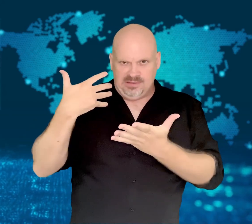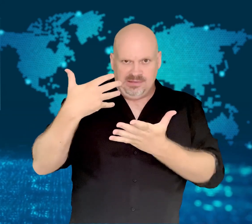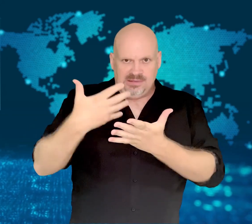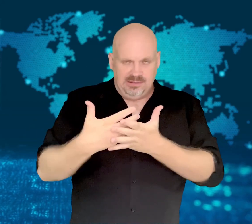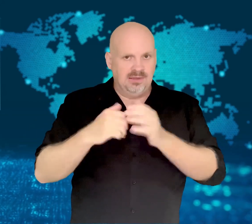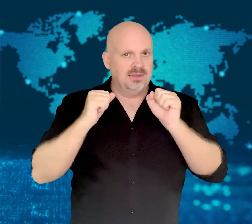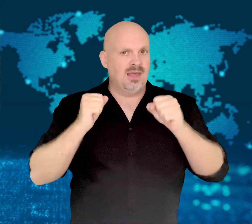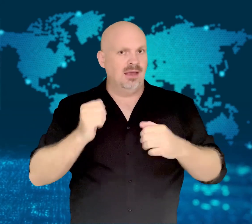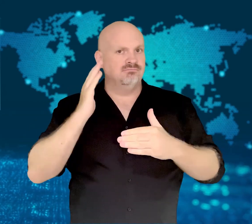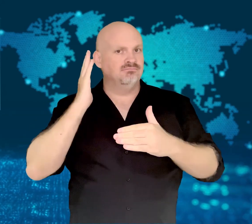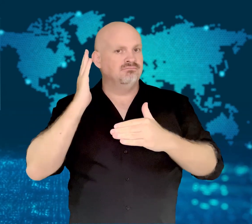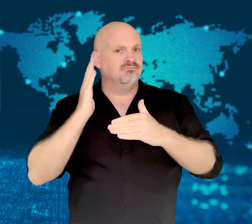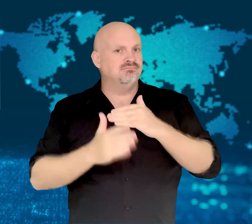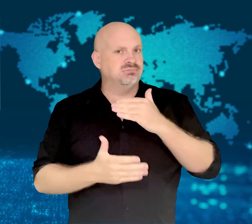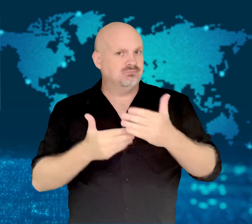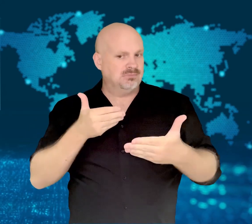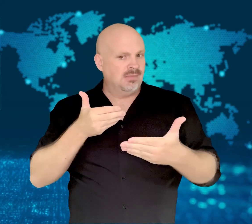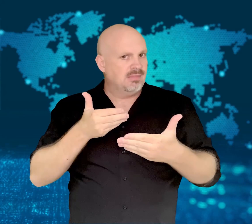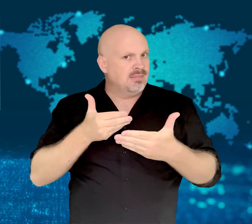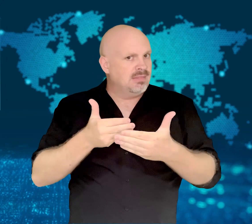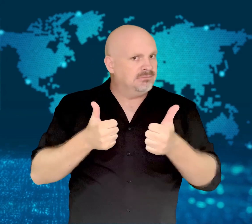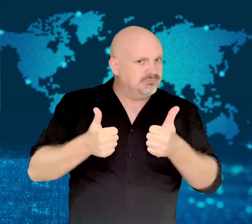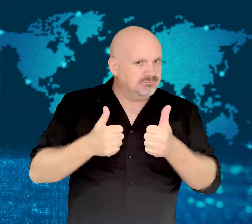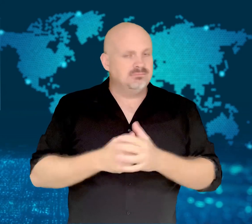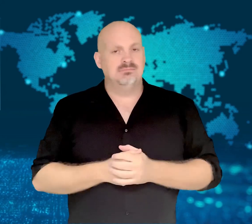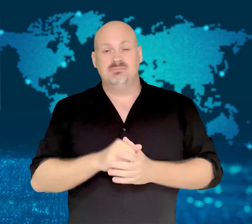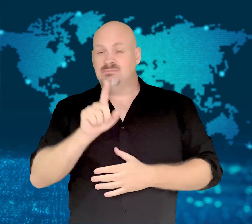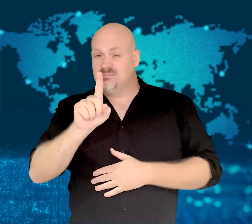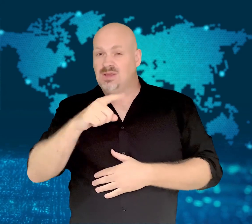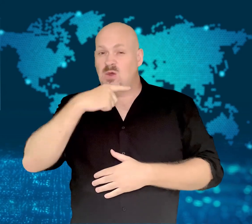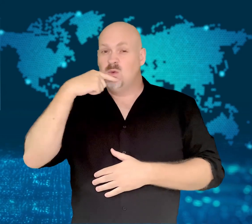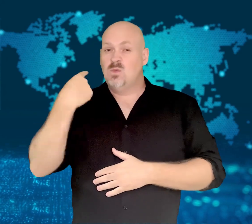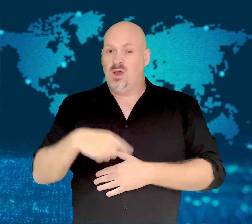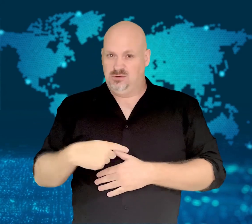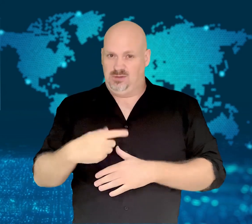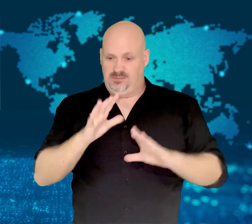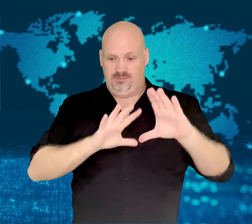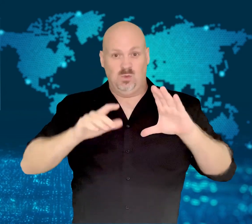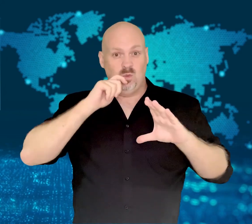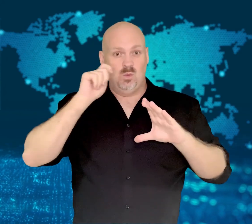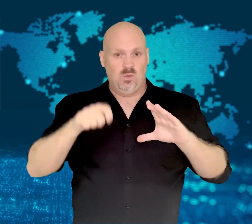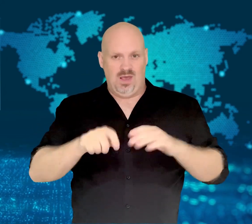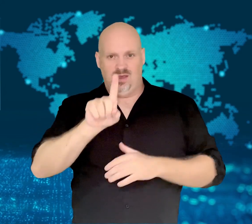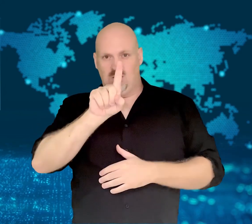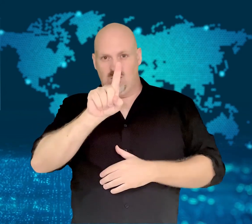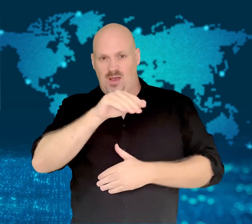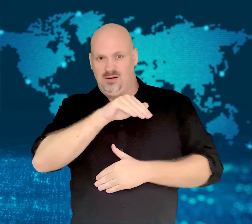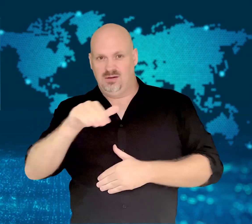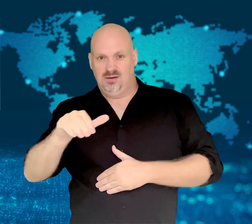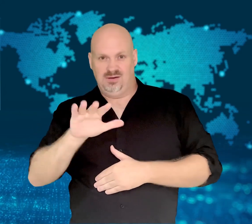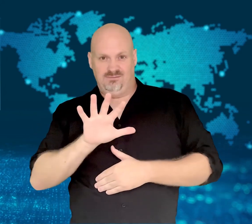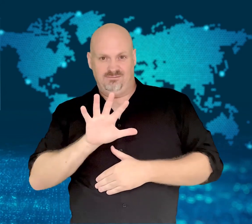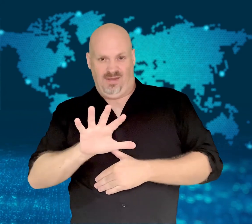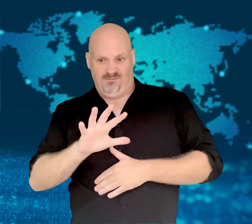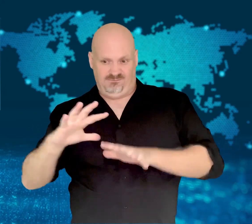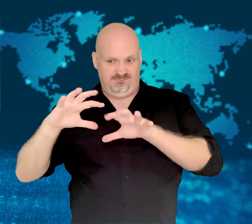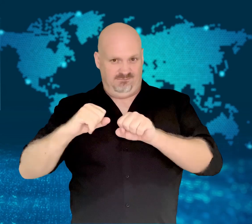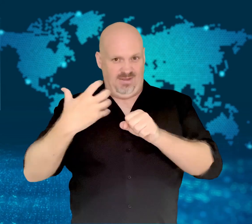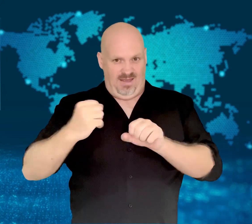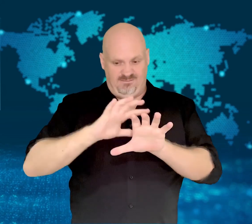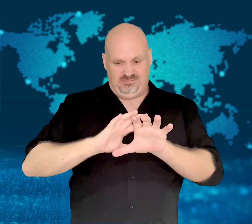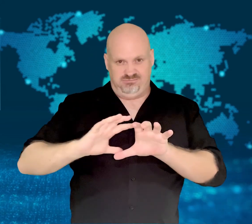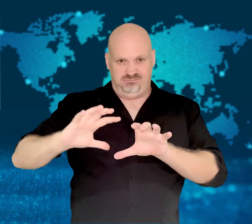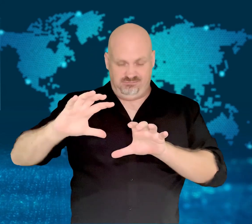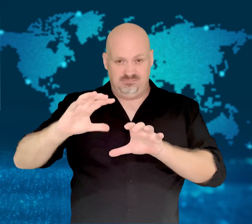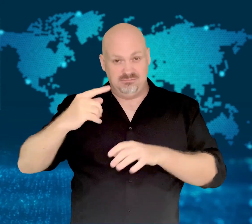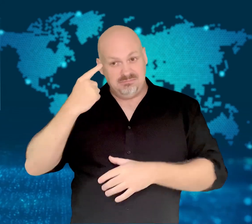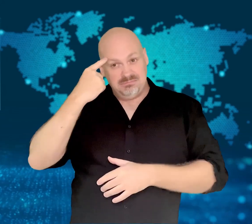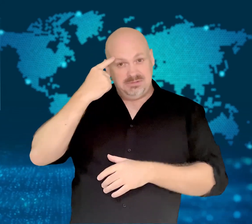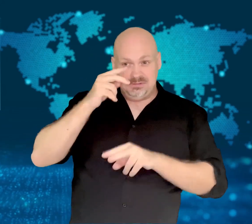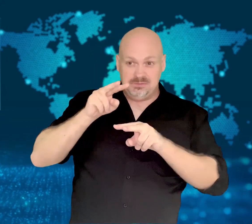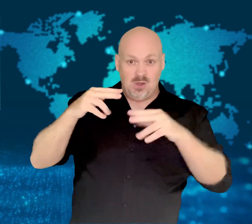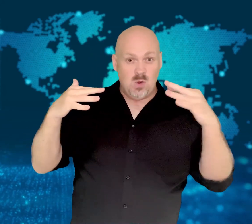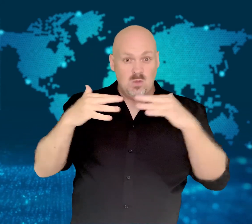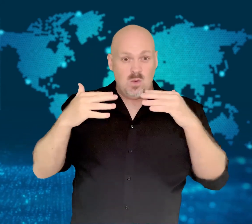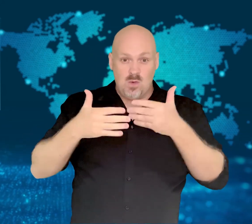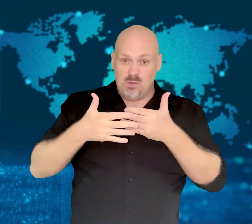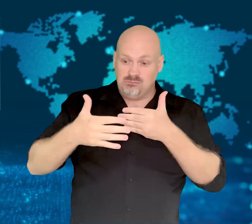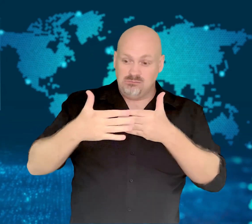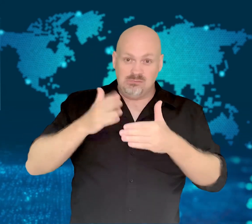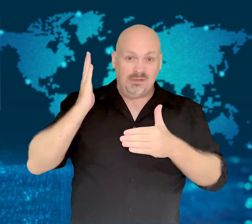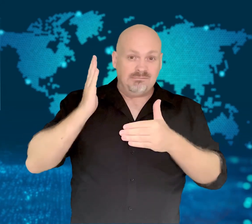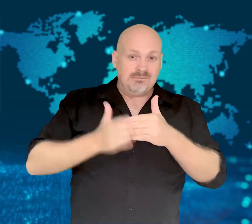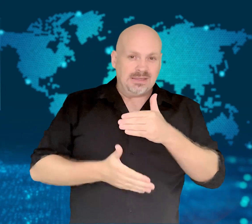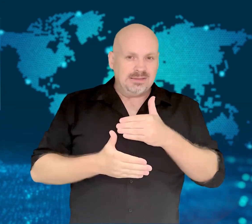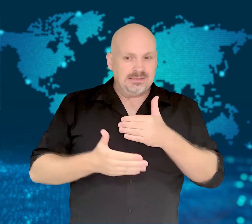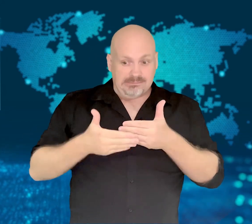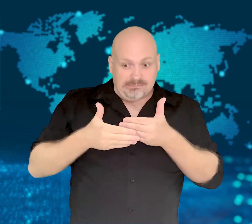Since Russia still holds approximately one-fifth of Ukraine, the war's end is not likely to come quickly.